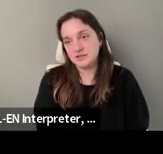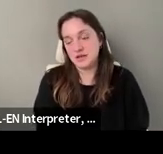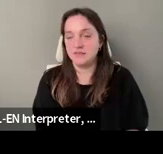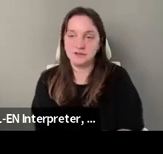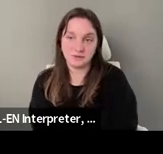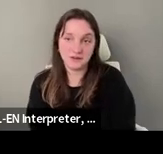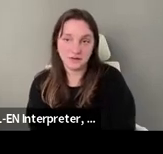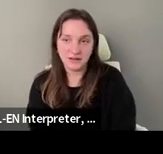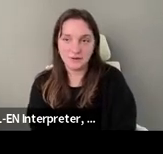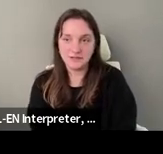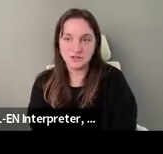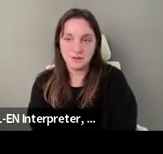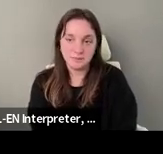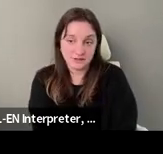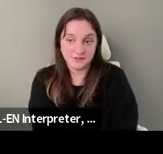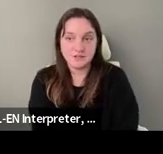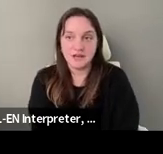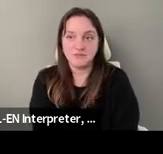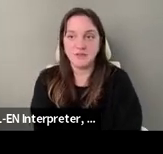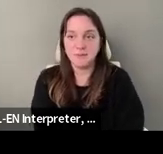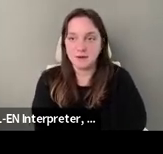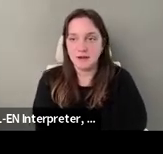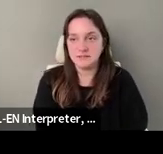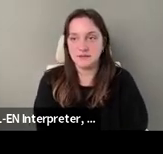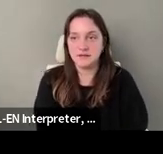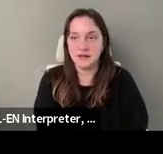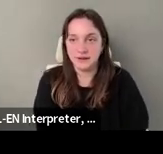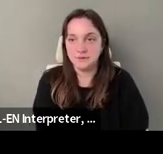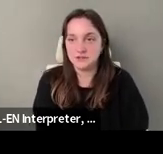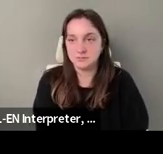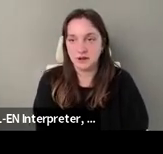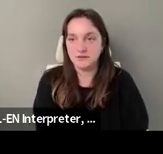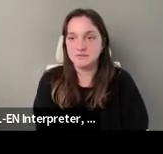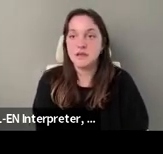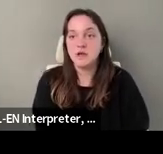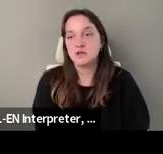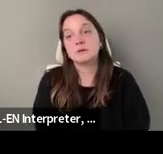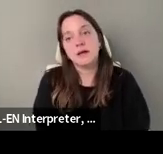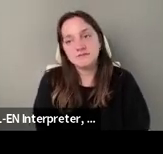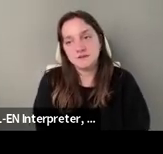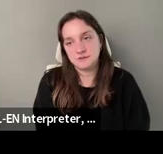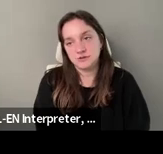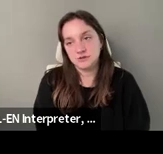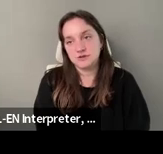hear language because they're deaf, they become isolate and